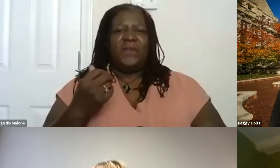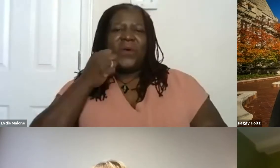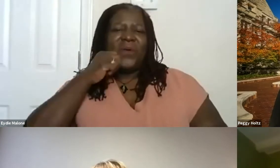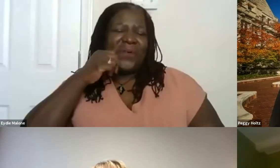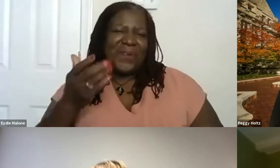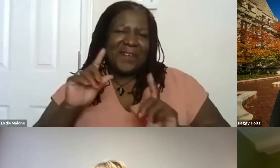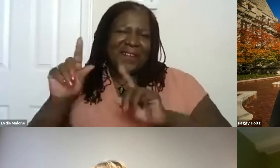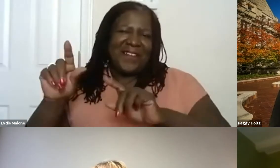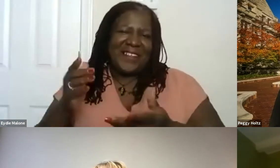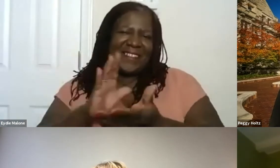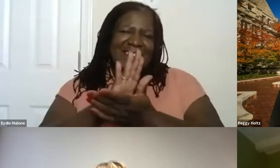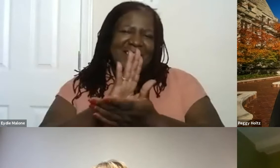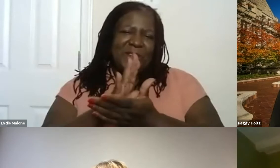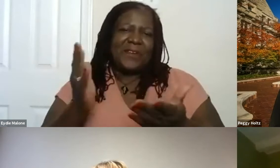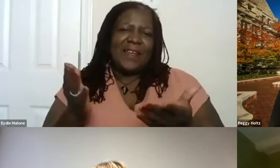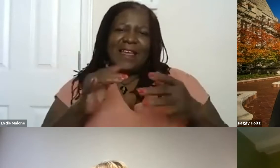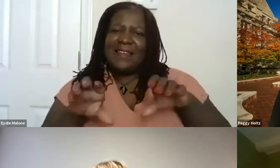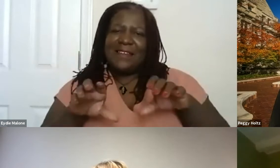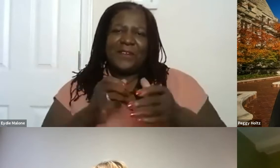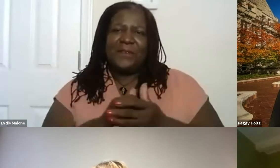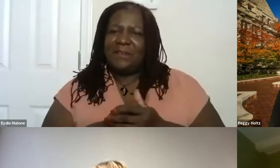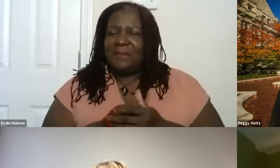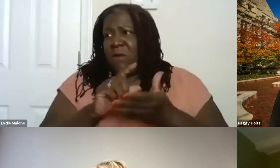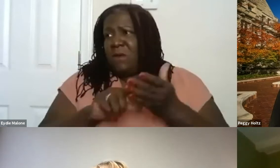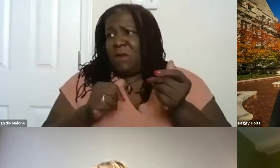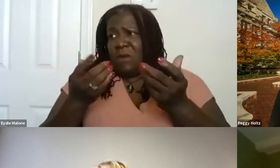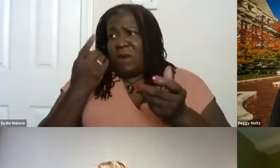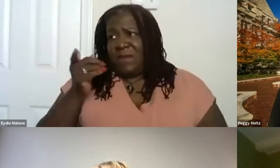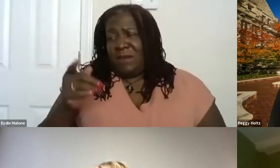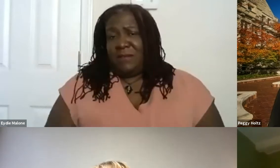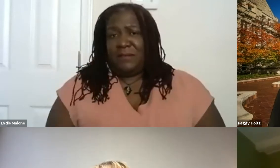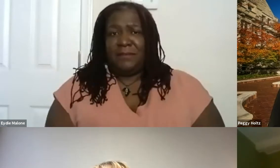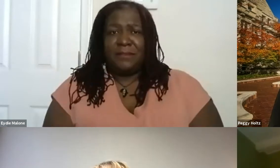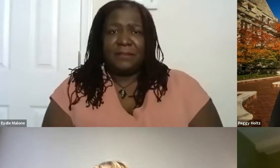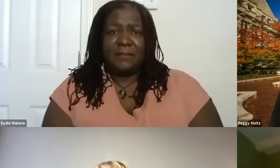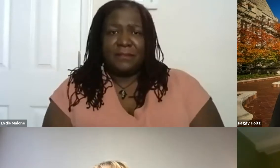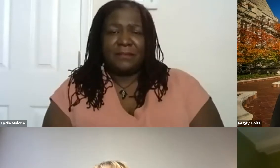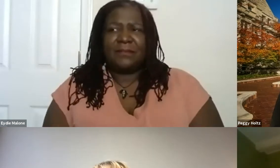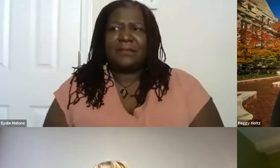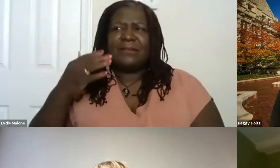to school and doing what we want for her. PEGGY HOLTZ: I know you had mentioned maybe